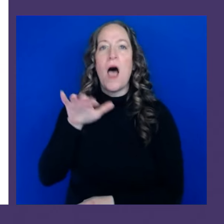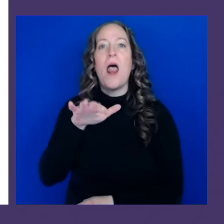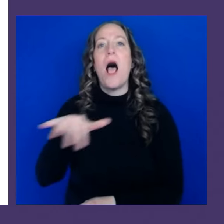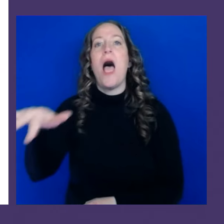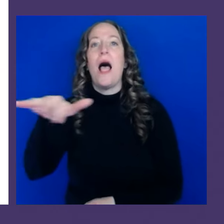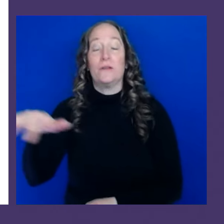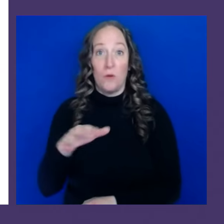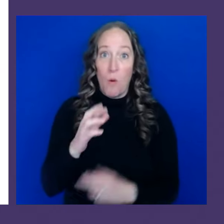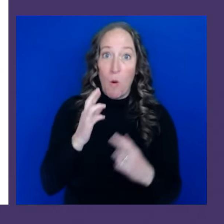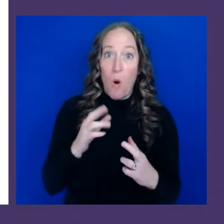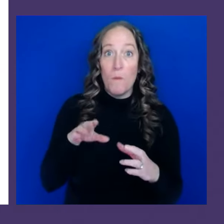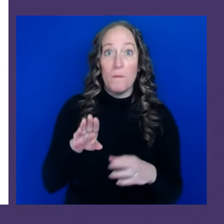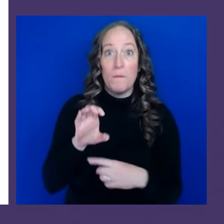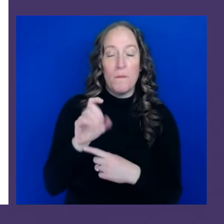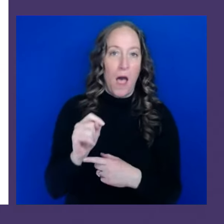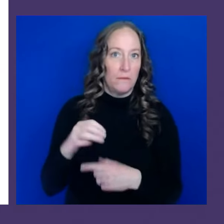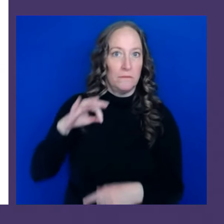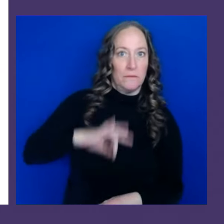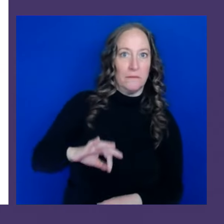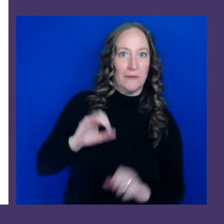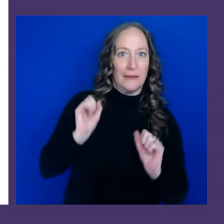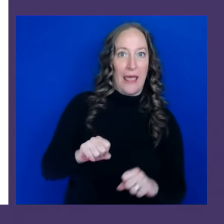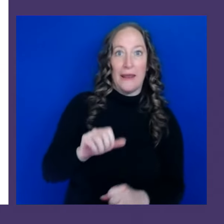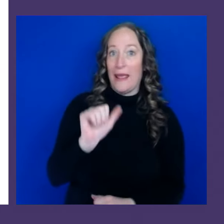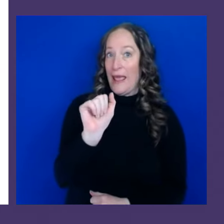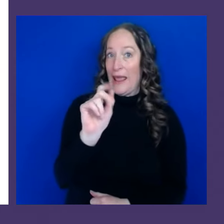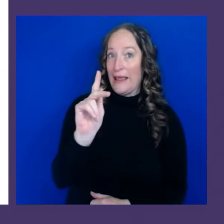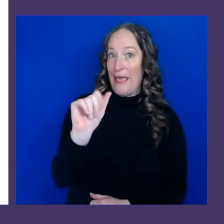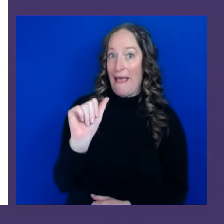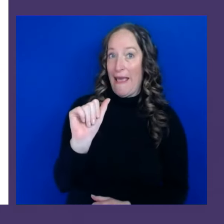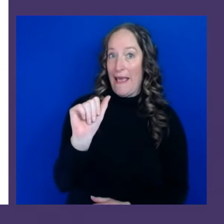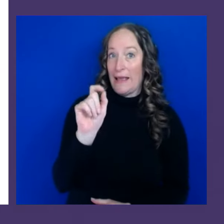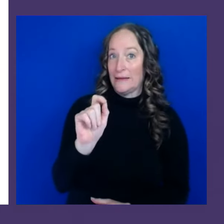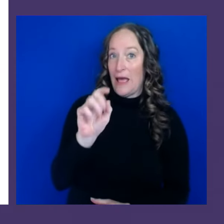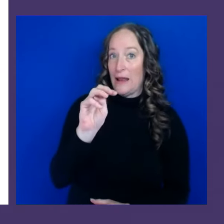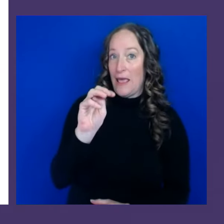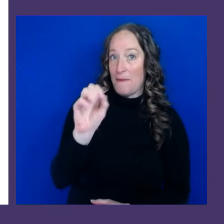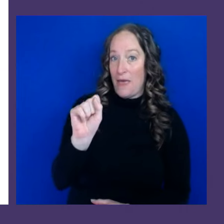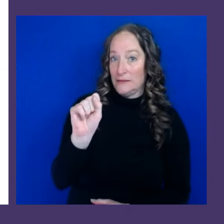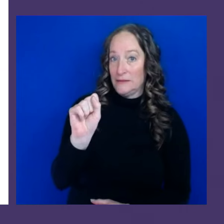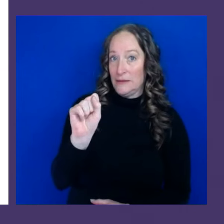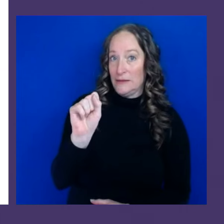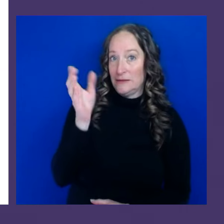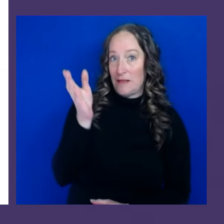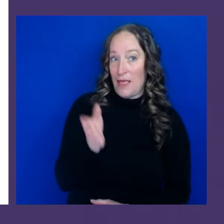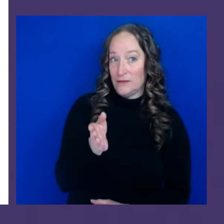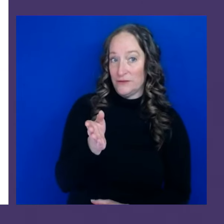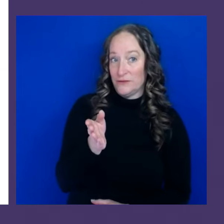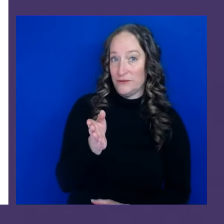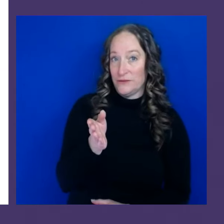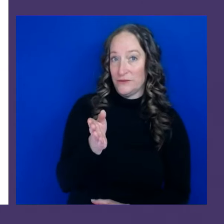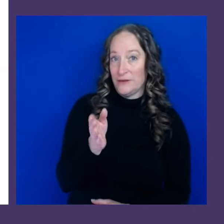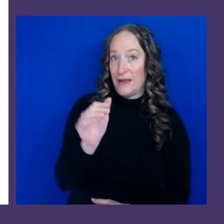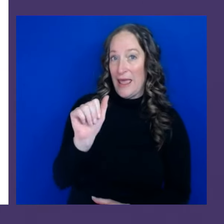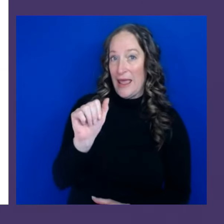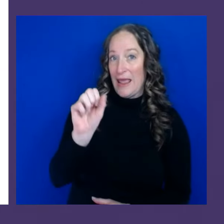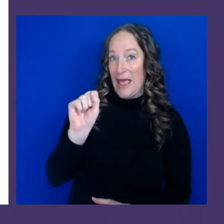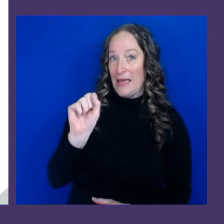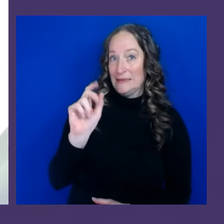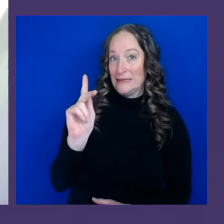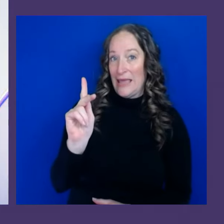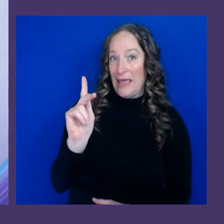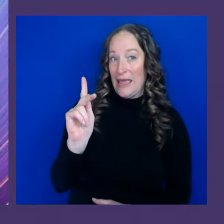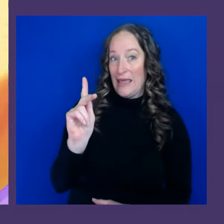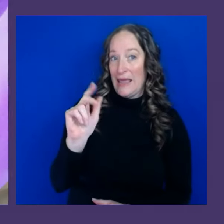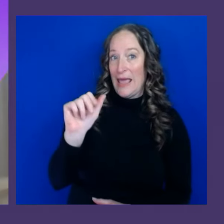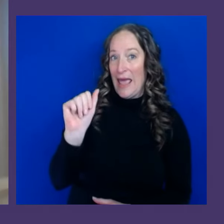you can access it at aka.ms/aska11y.